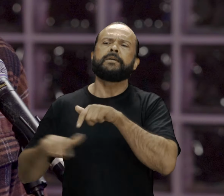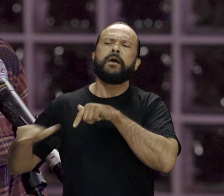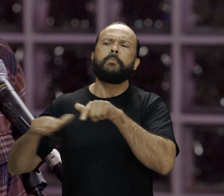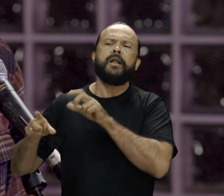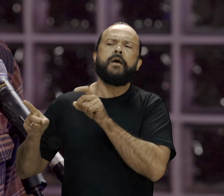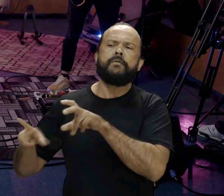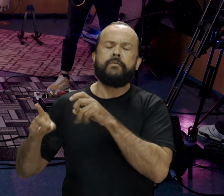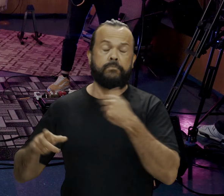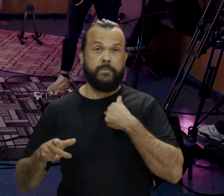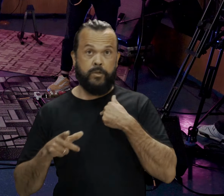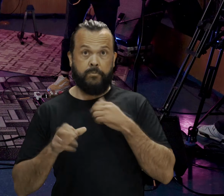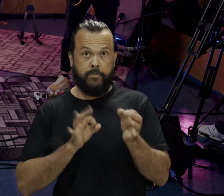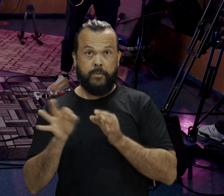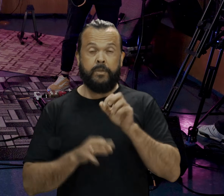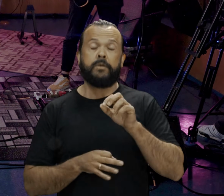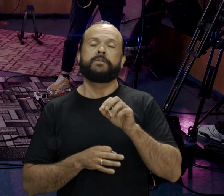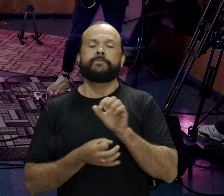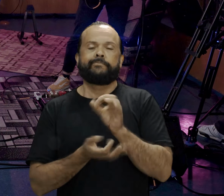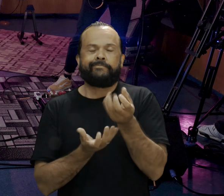And Murilo? I'm an adman. Nothing to do with it, thank God.